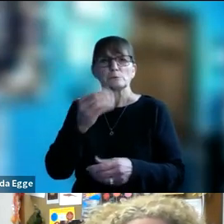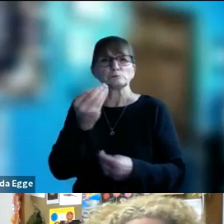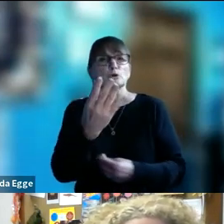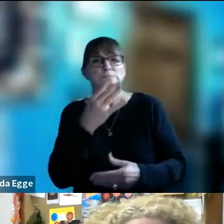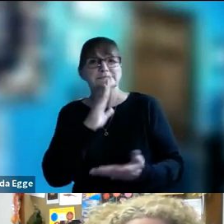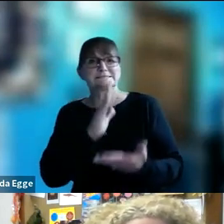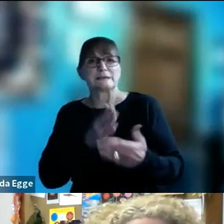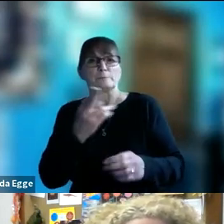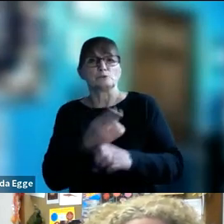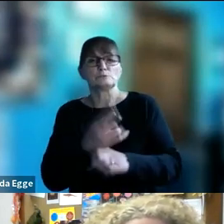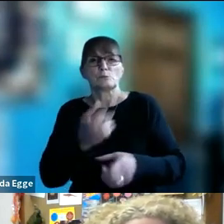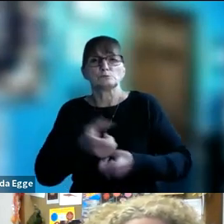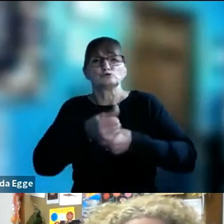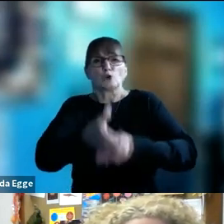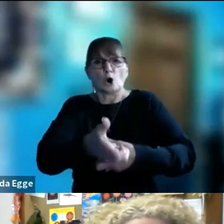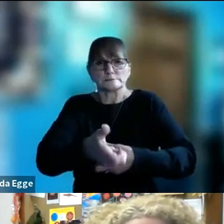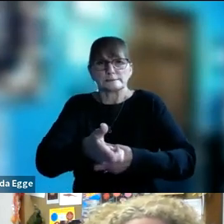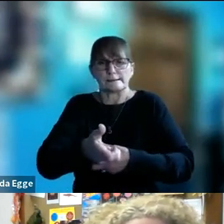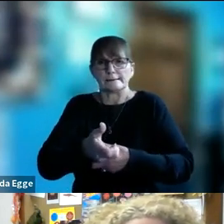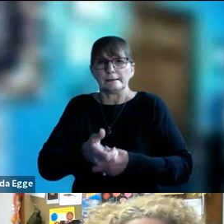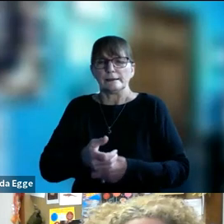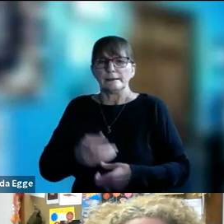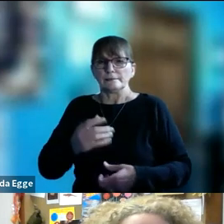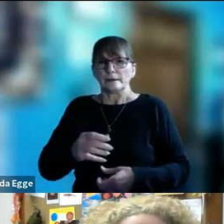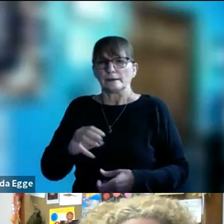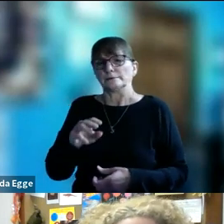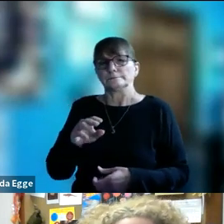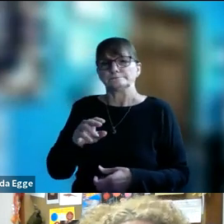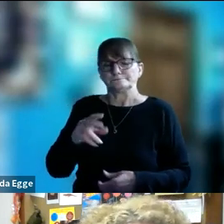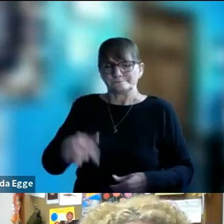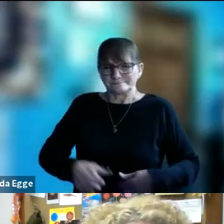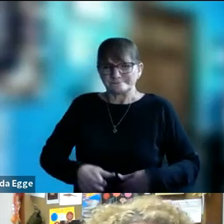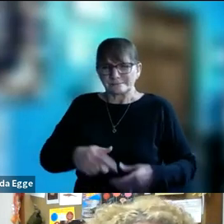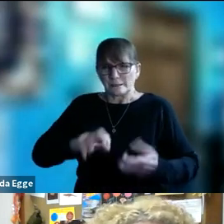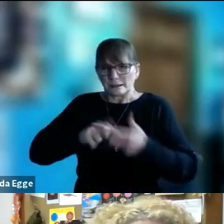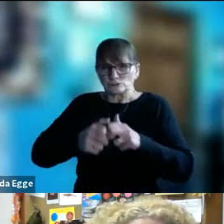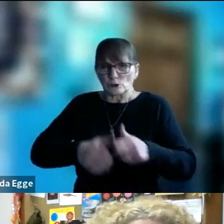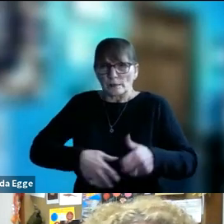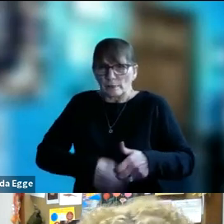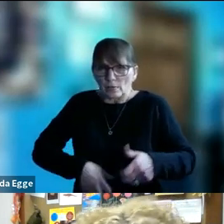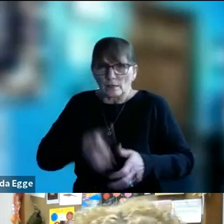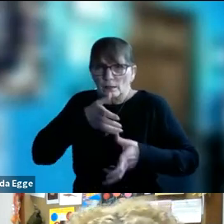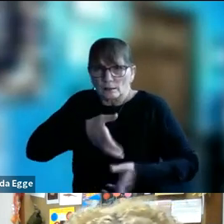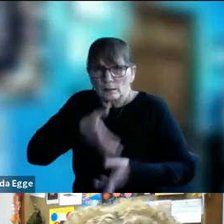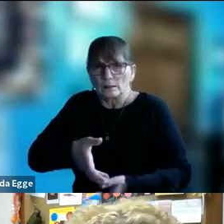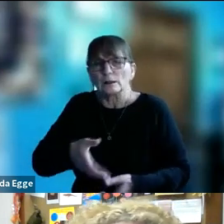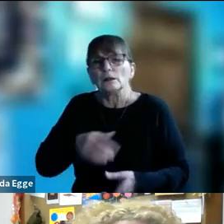because it was causing the GI issues, and they were still using, but that would fall into failure